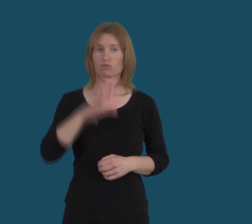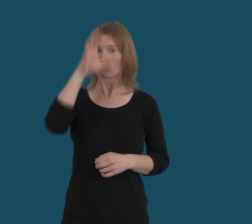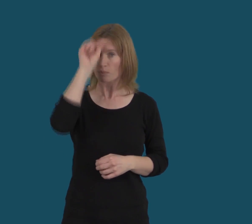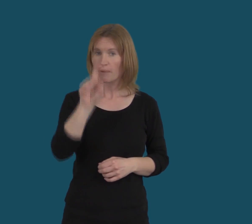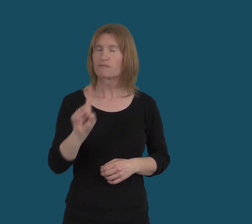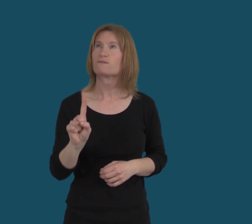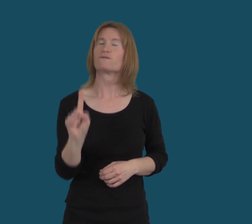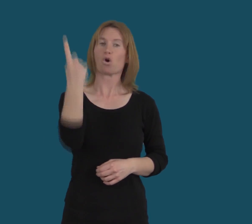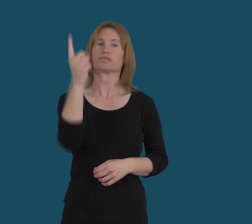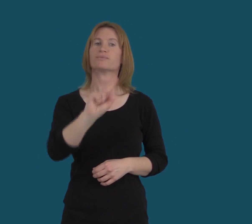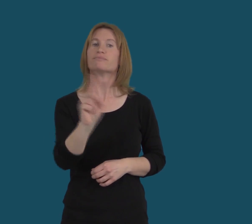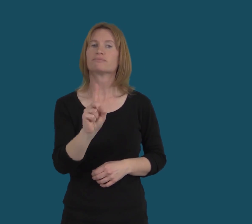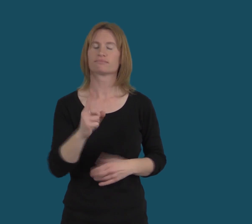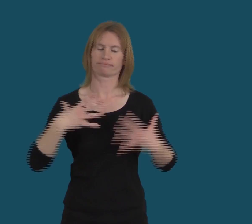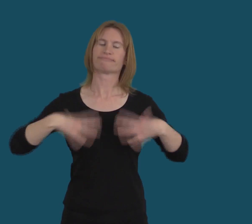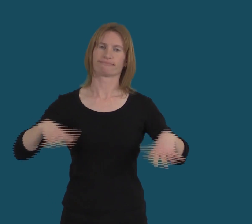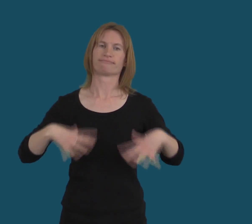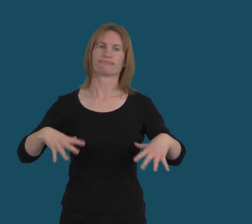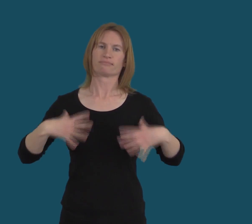Remember your first action should be to ensure you are wearing appropriate clothing.